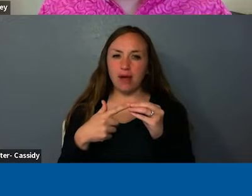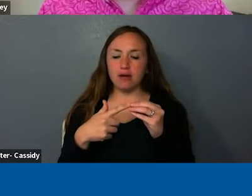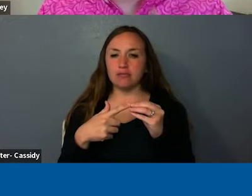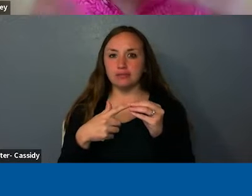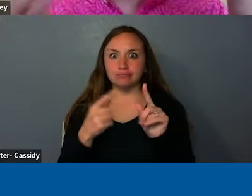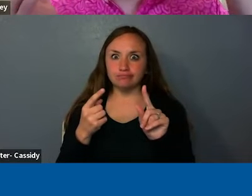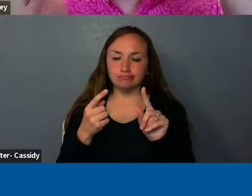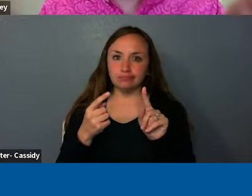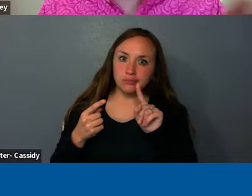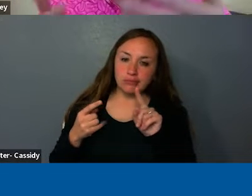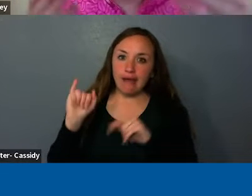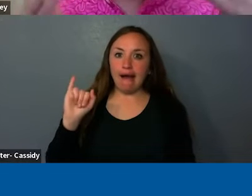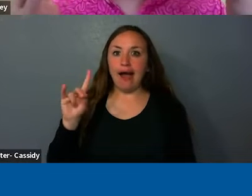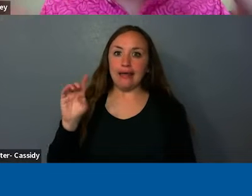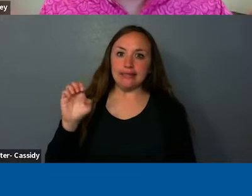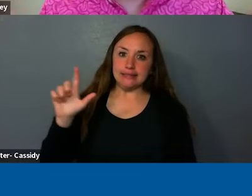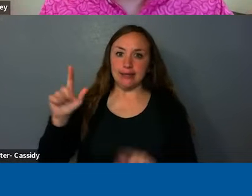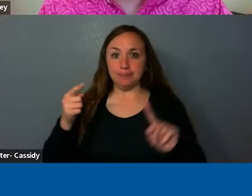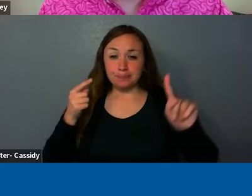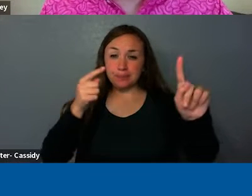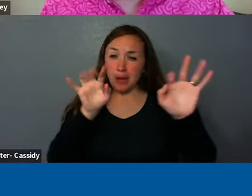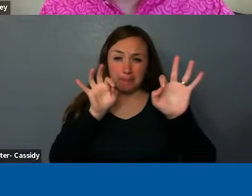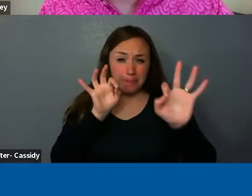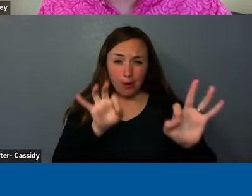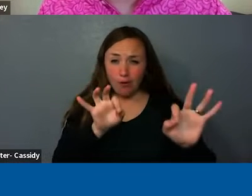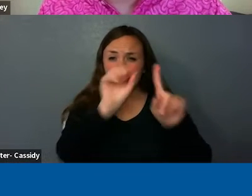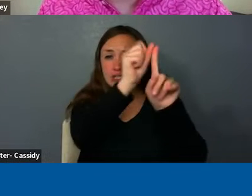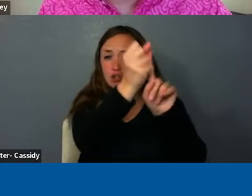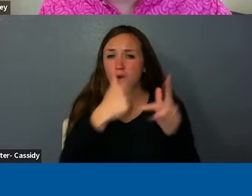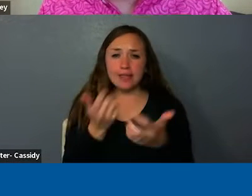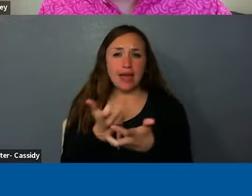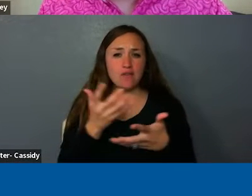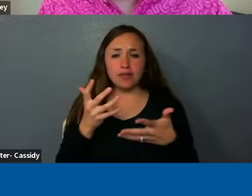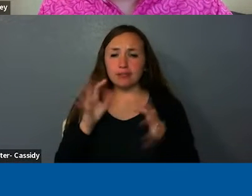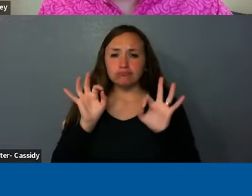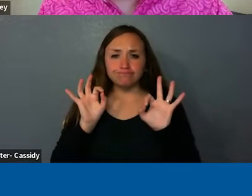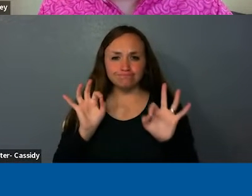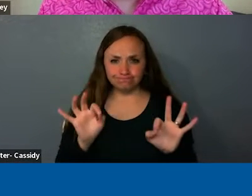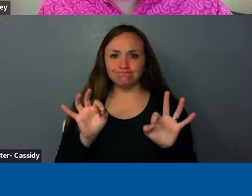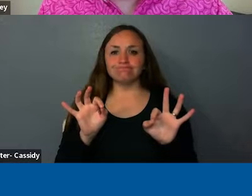Let's imagine a pure, perfect world of platonic academic purity, you know,